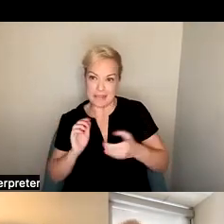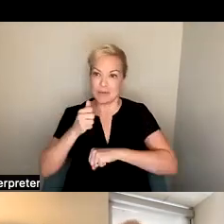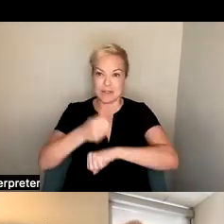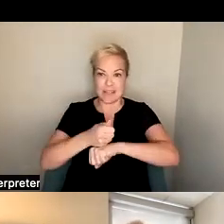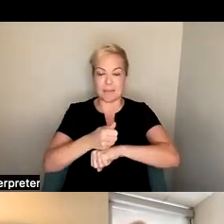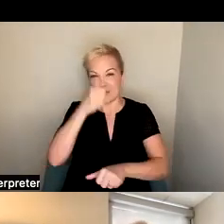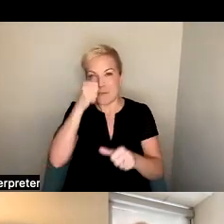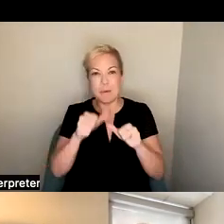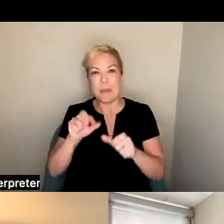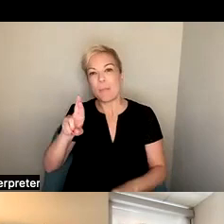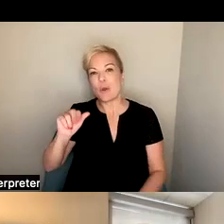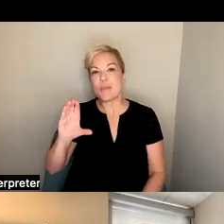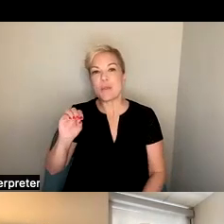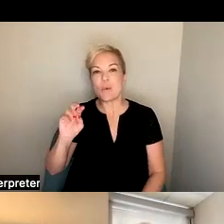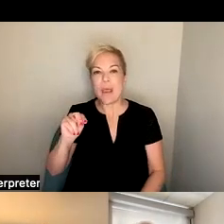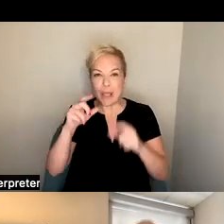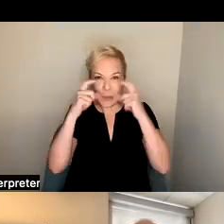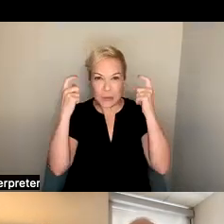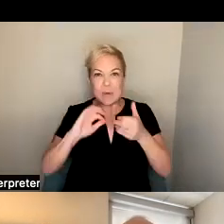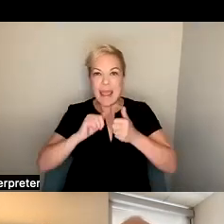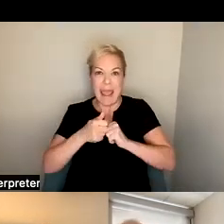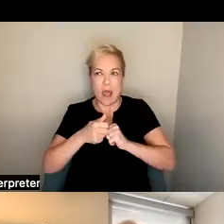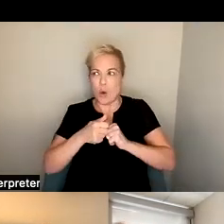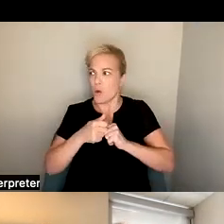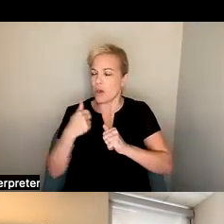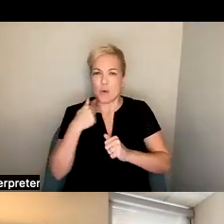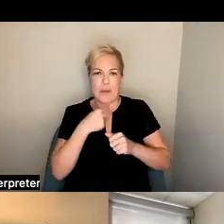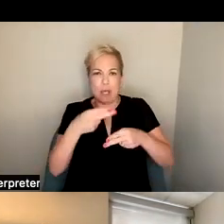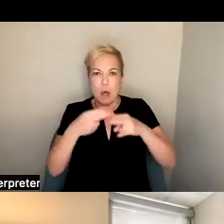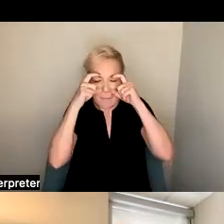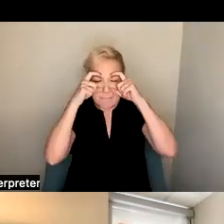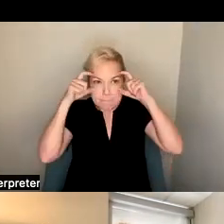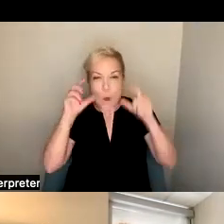how it got its mask, or dogs that, that, you know, are still searching for their original tails,